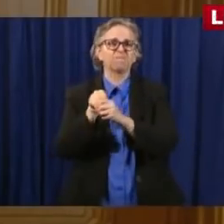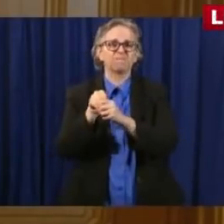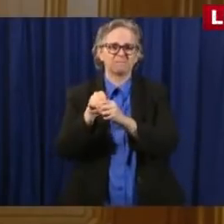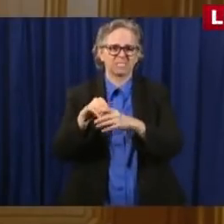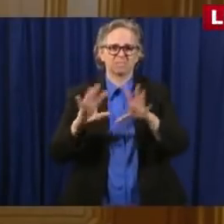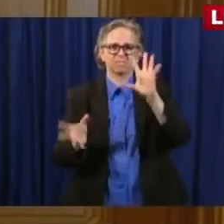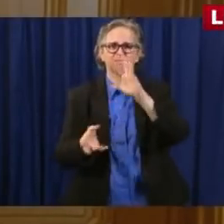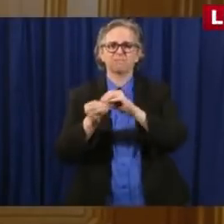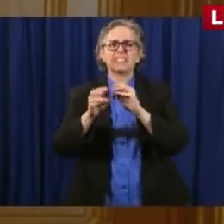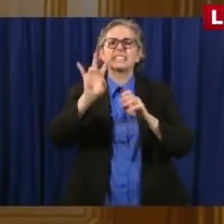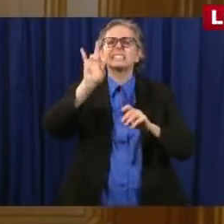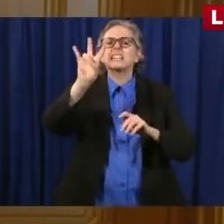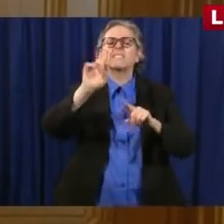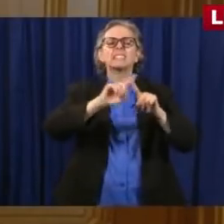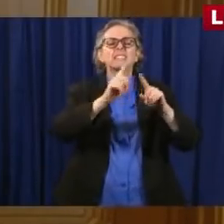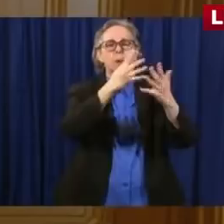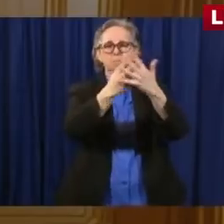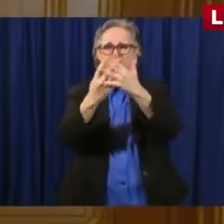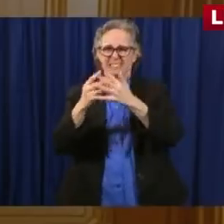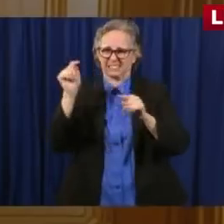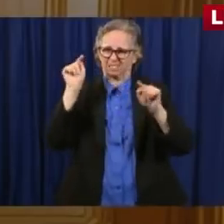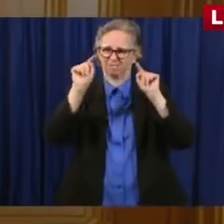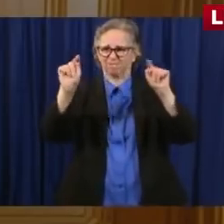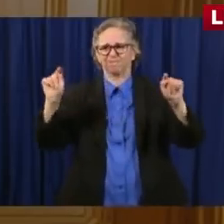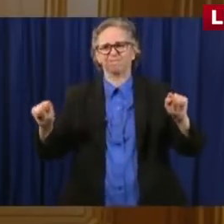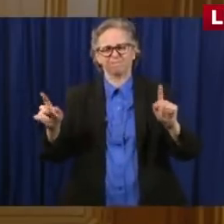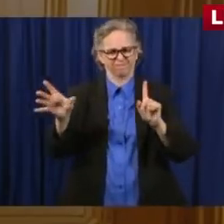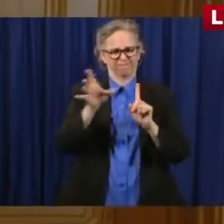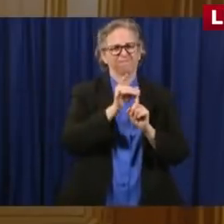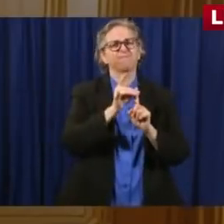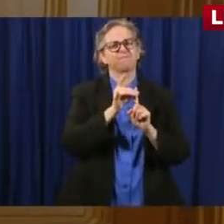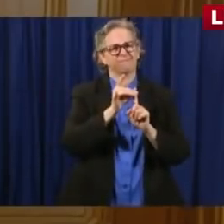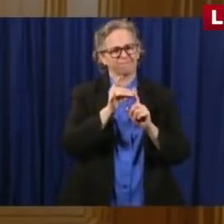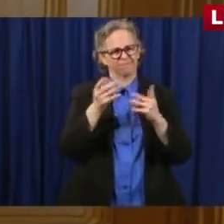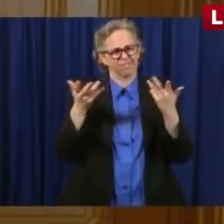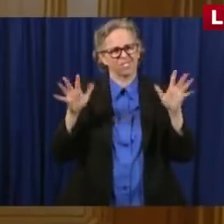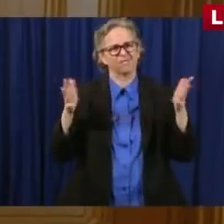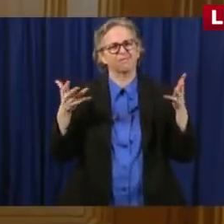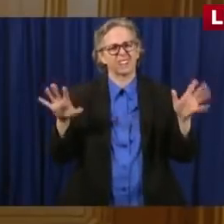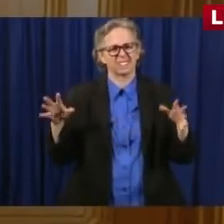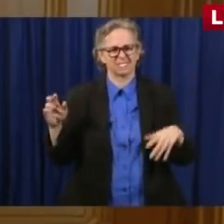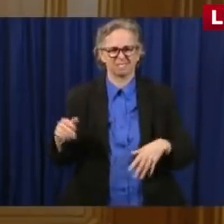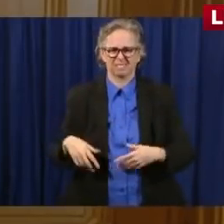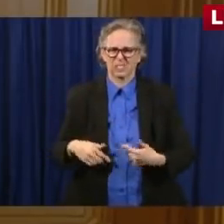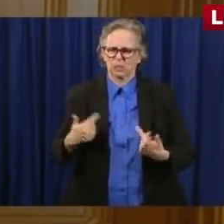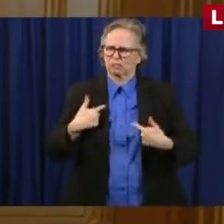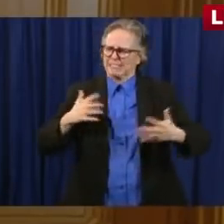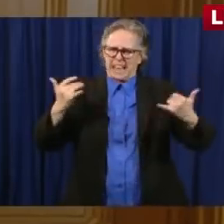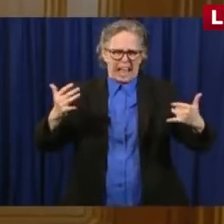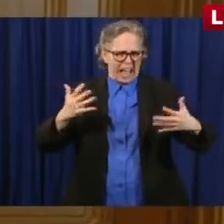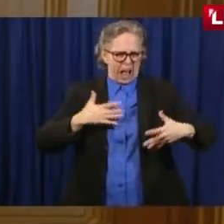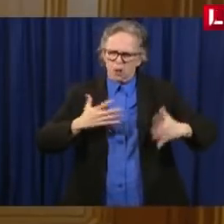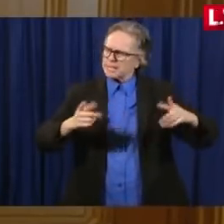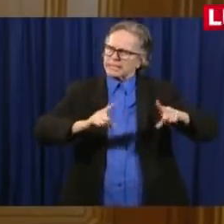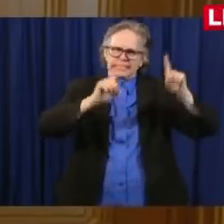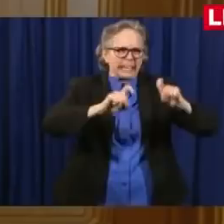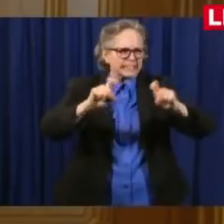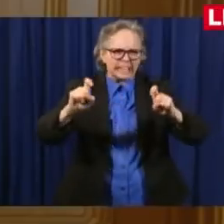THOSE COME FROM SEVEN OF OUR PRISONS.